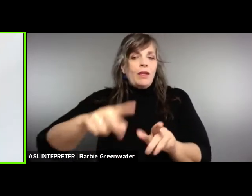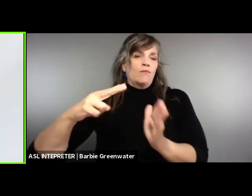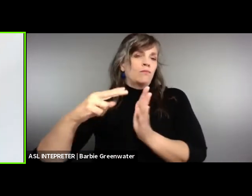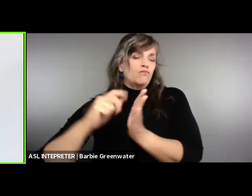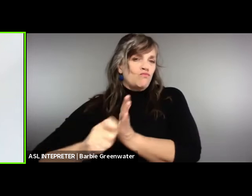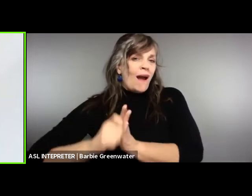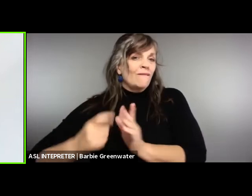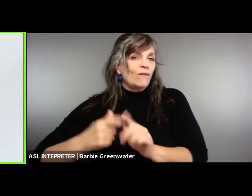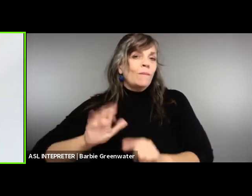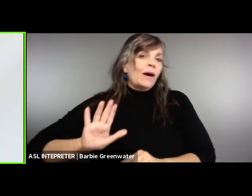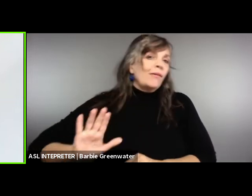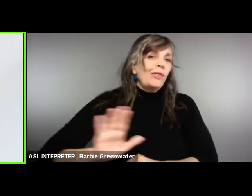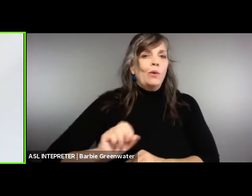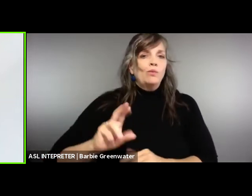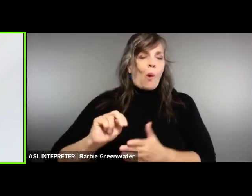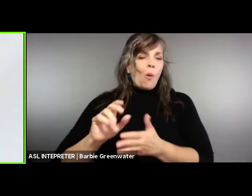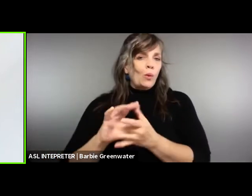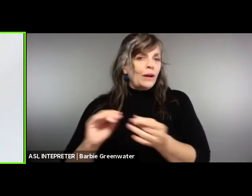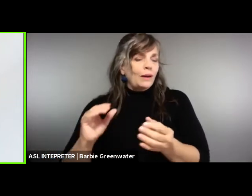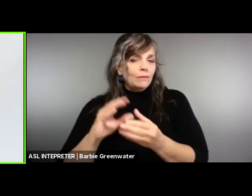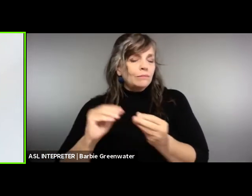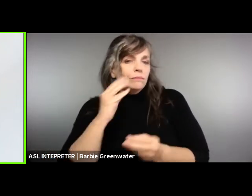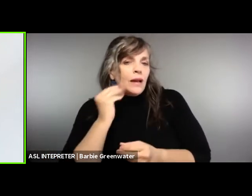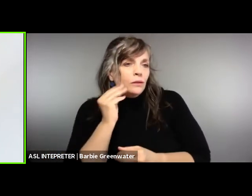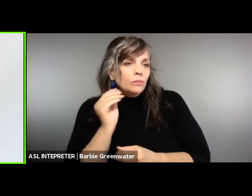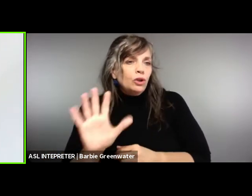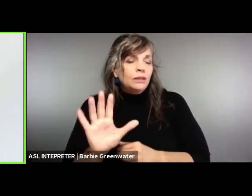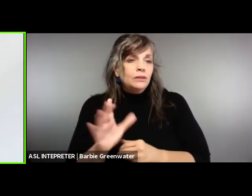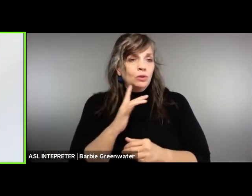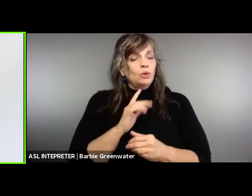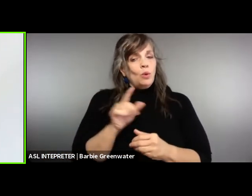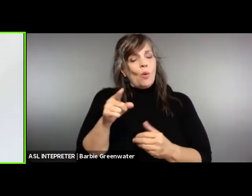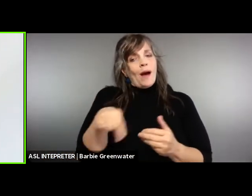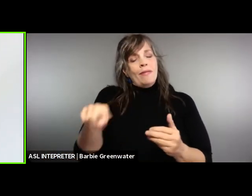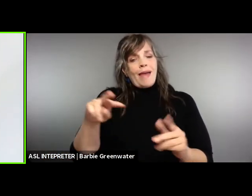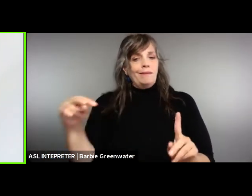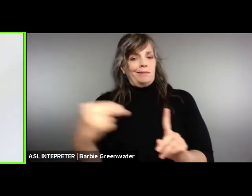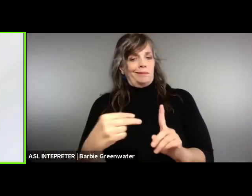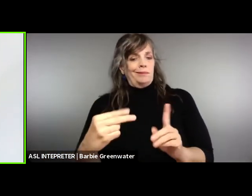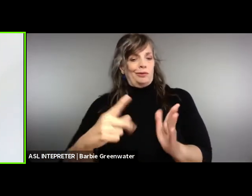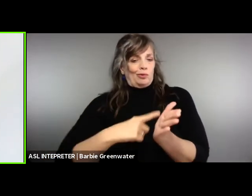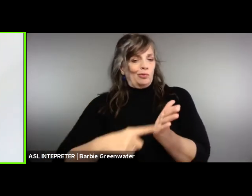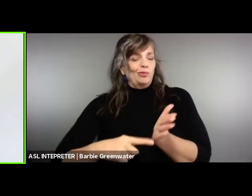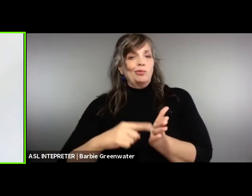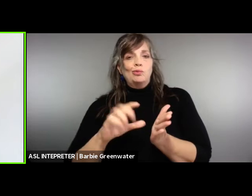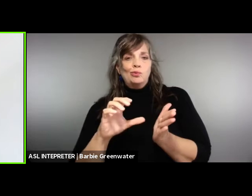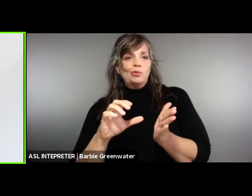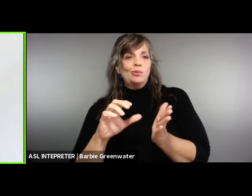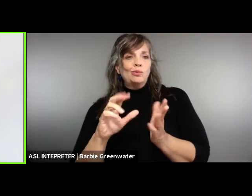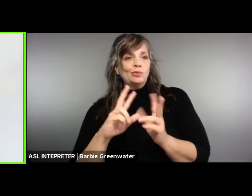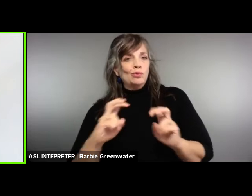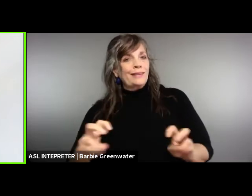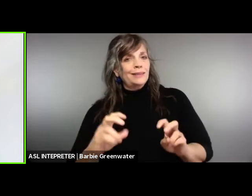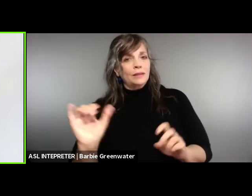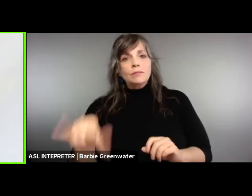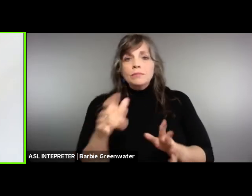So I think criticism is important. I think alongside the criticism, it's about giving people space,